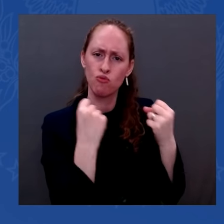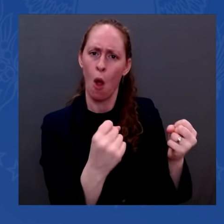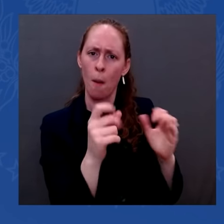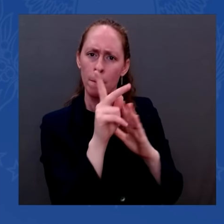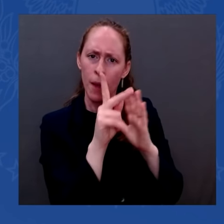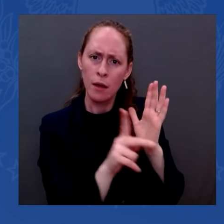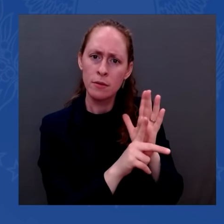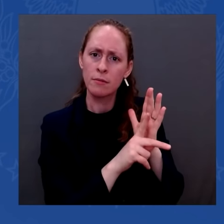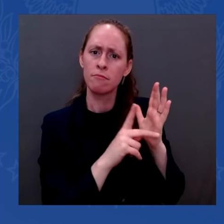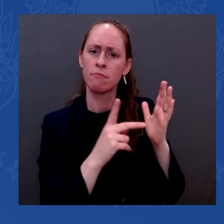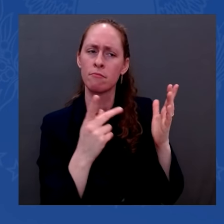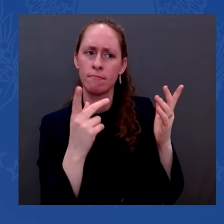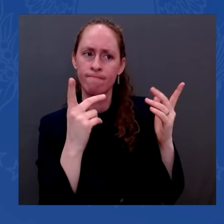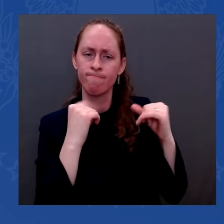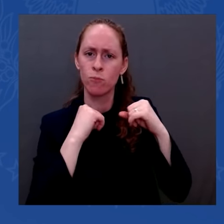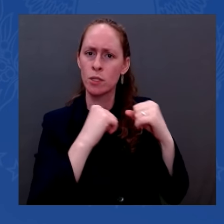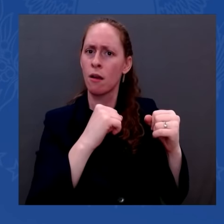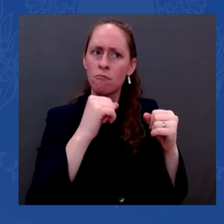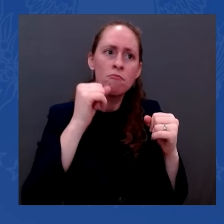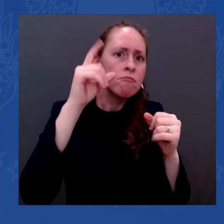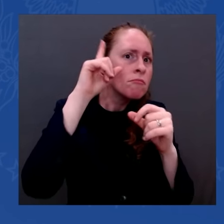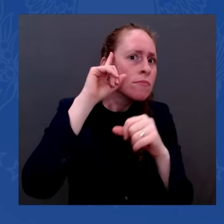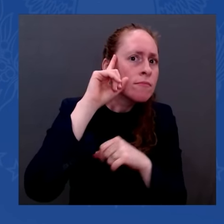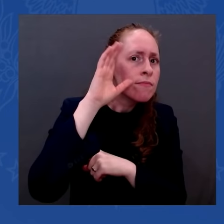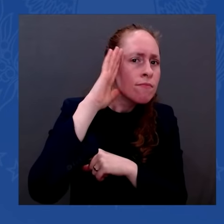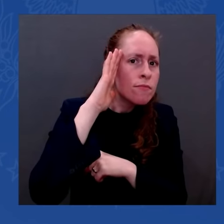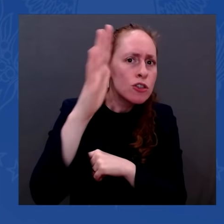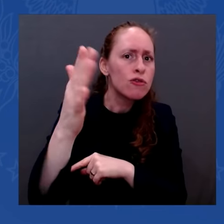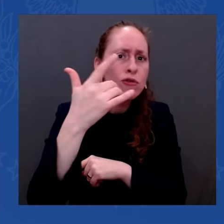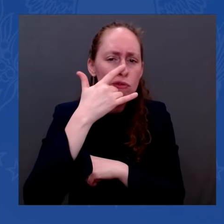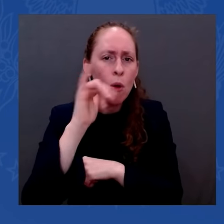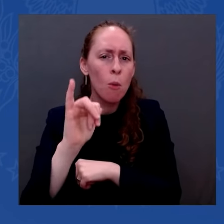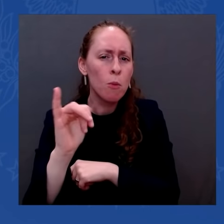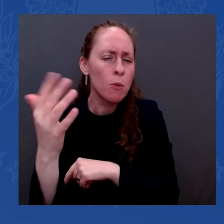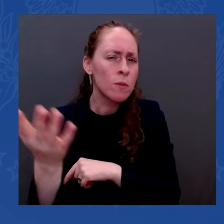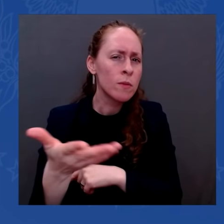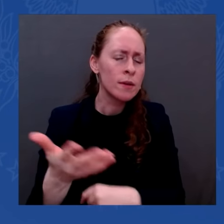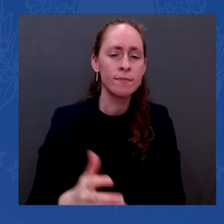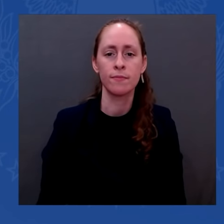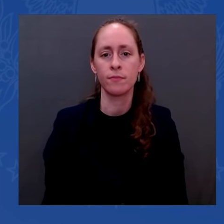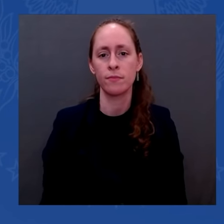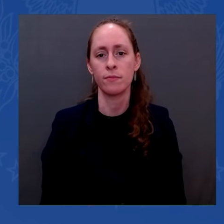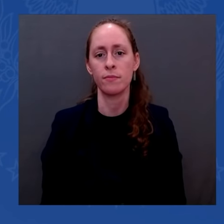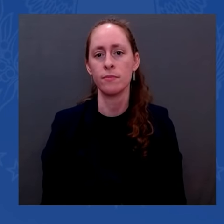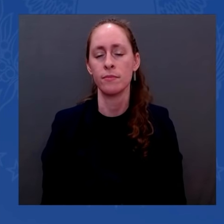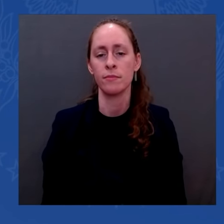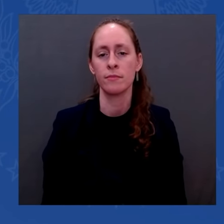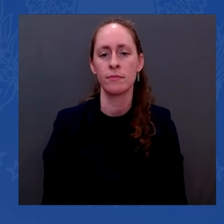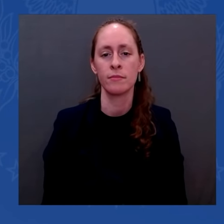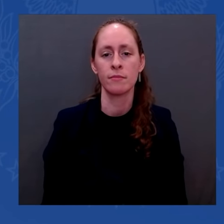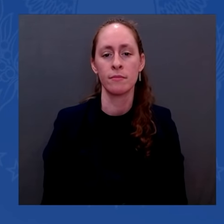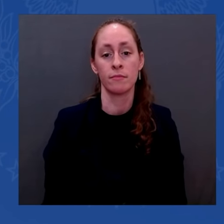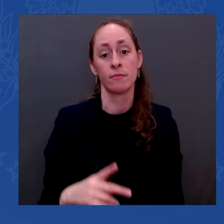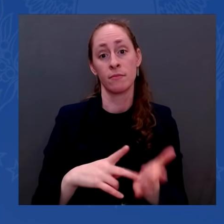We're following up by codifying them and organizing, with Silvia and her team, with a community benefits package focusing